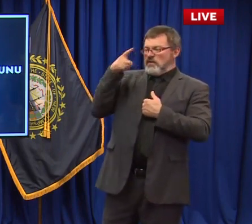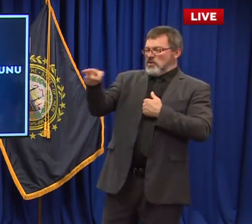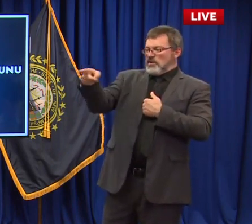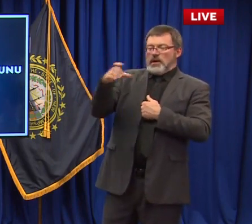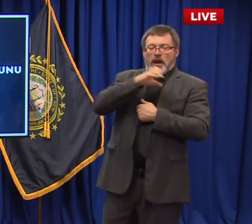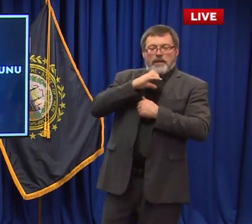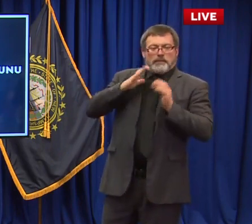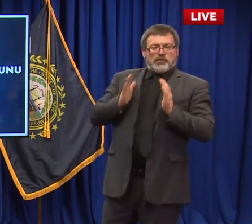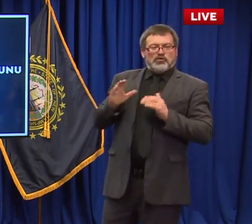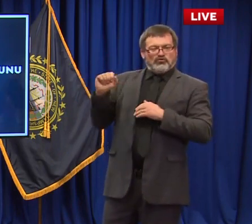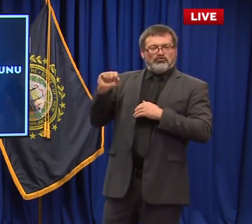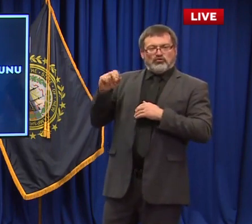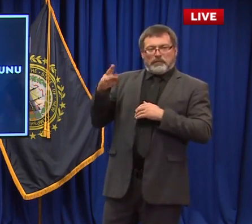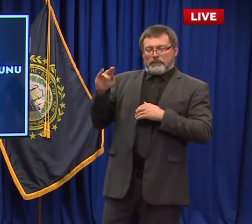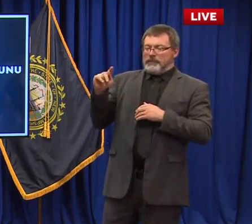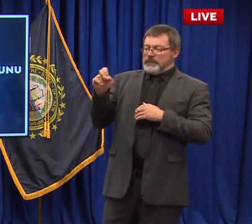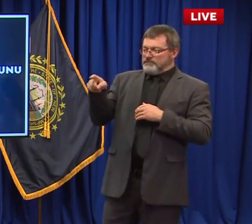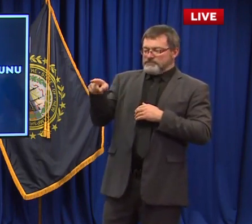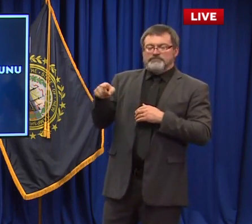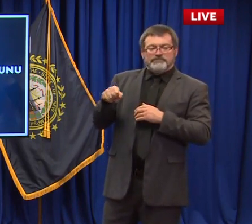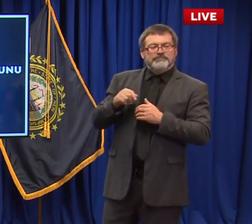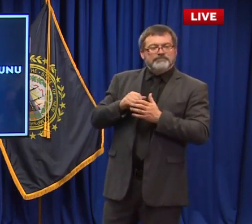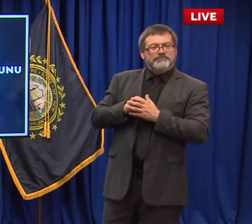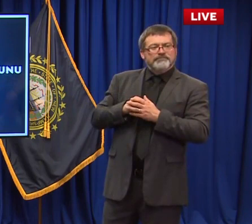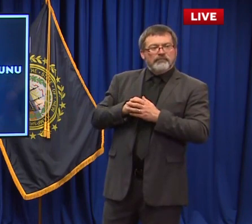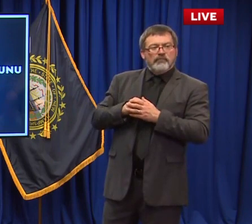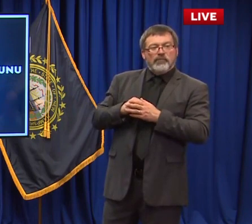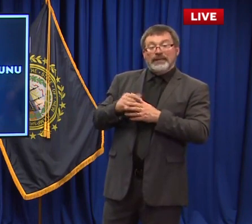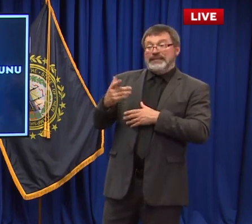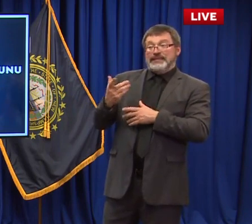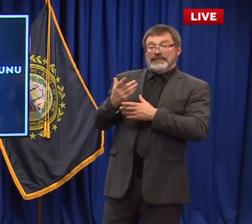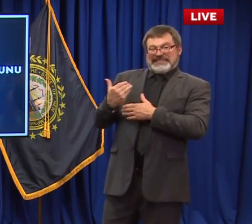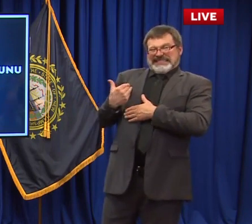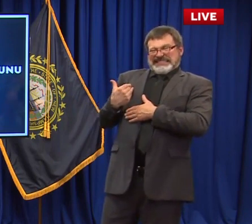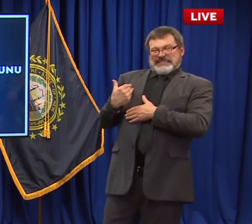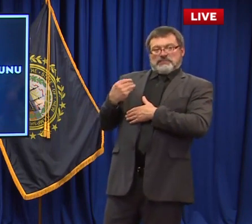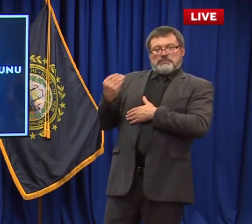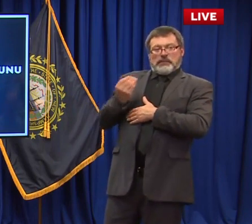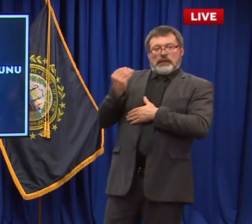THIS IS FOR THE COMMISSIONER.